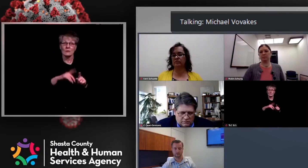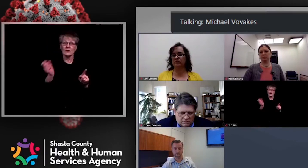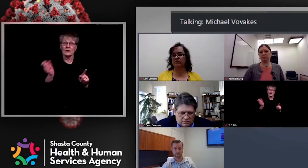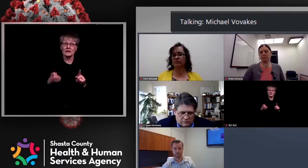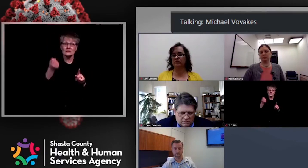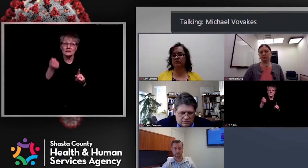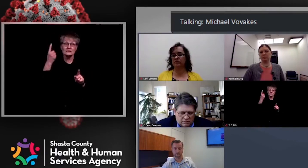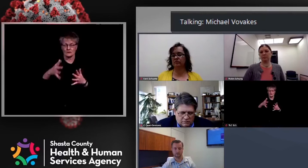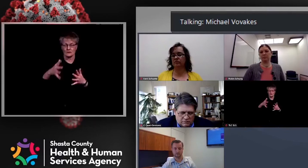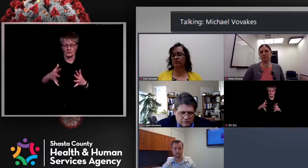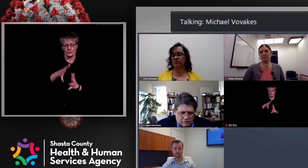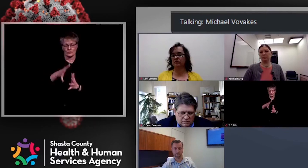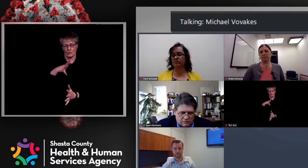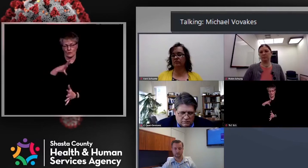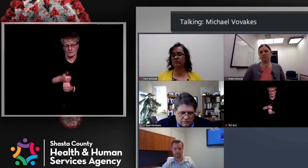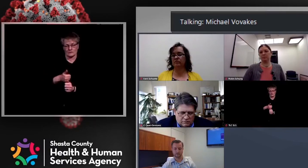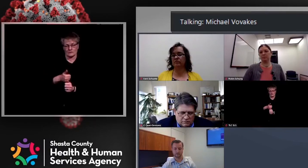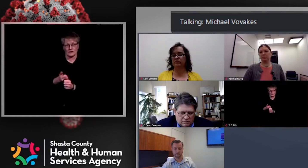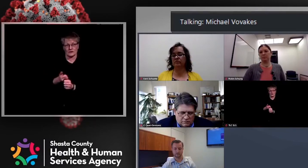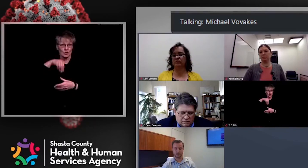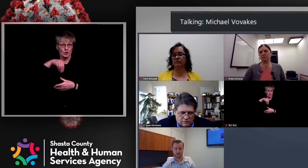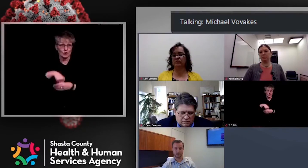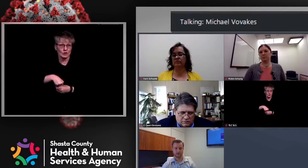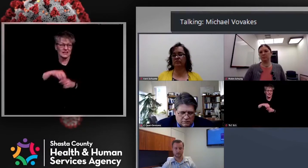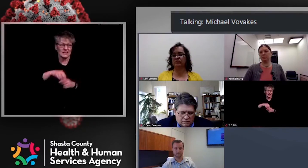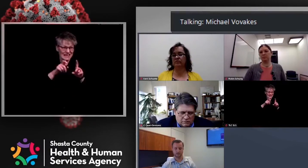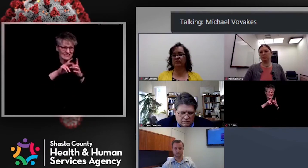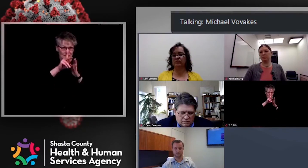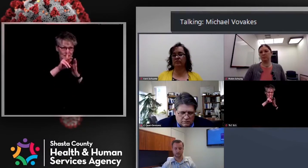more ... If you're pregnant, you have a much more chance of getting more seriously ill